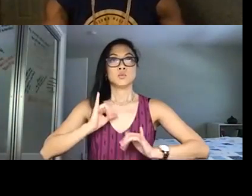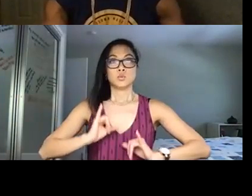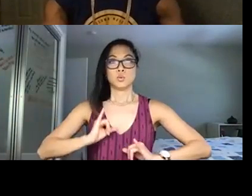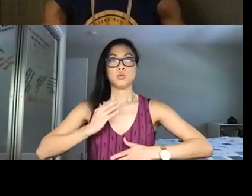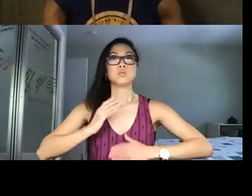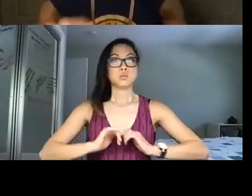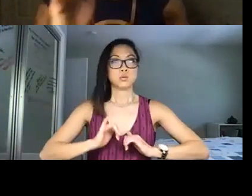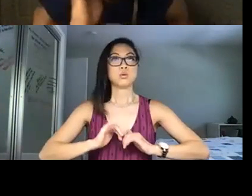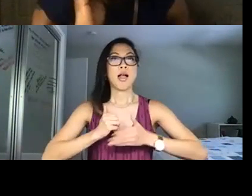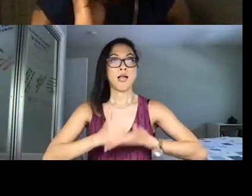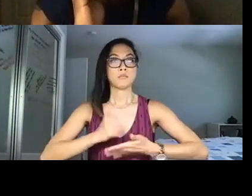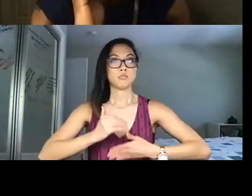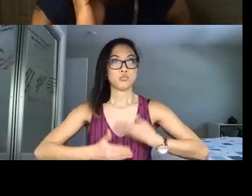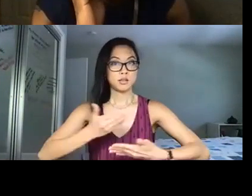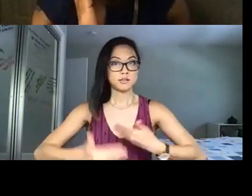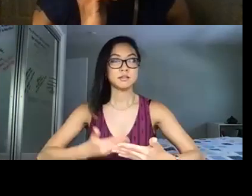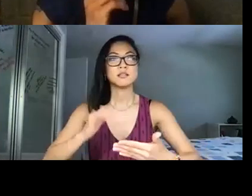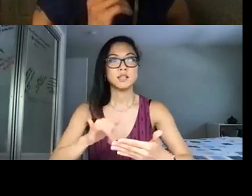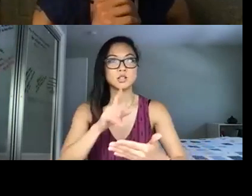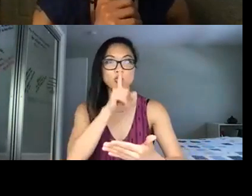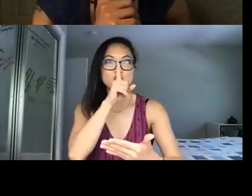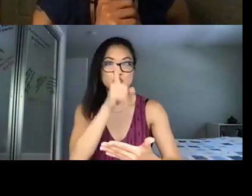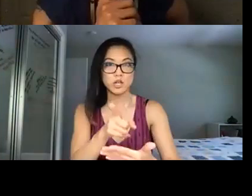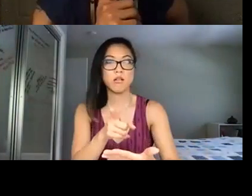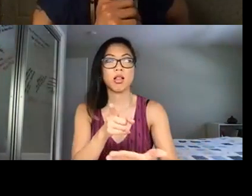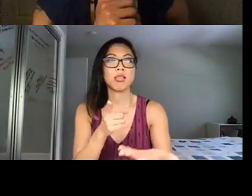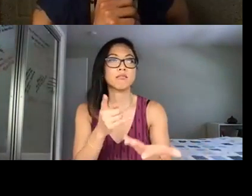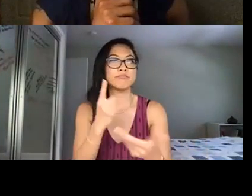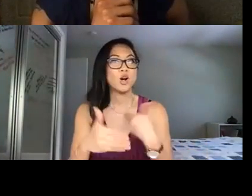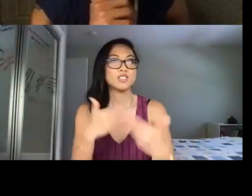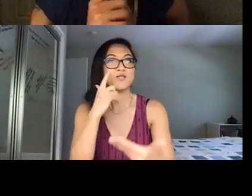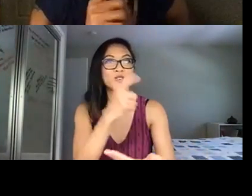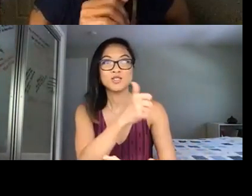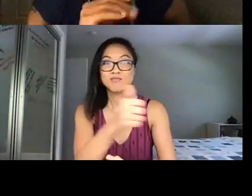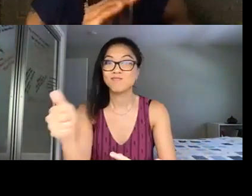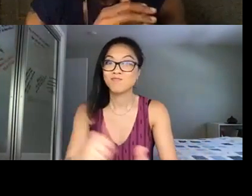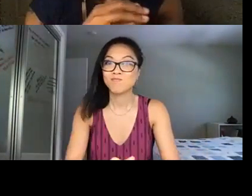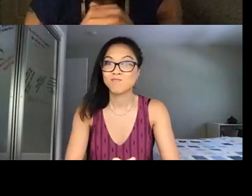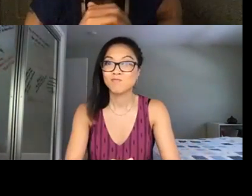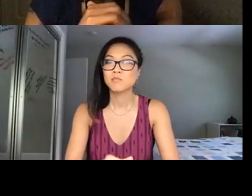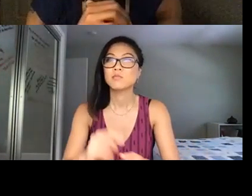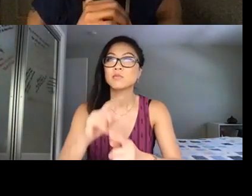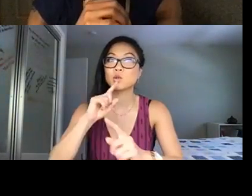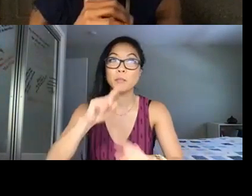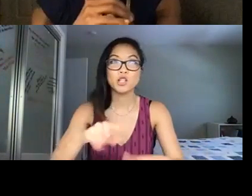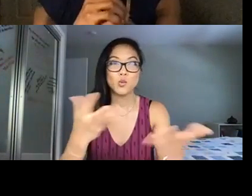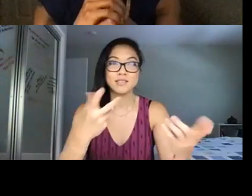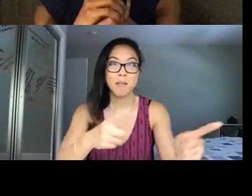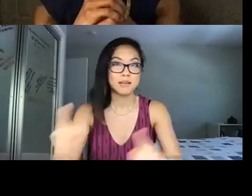We have a lot of comments. May I say something real quick with that? Quick.